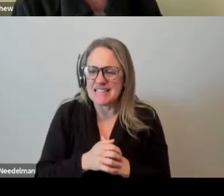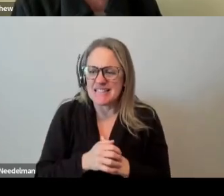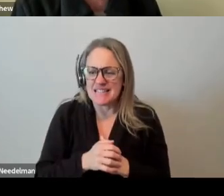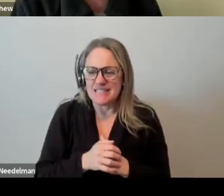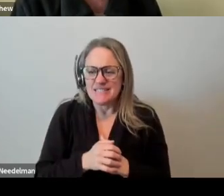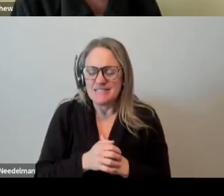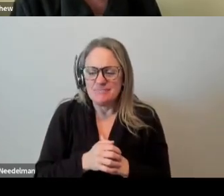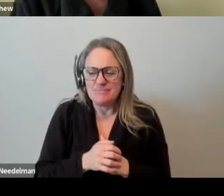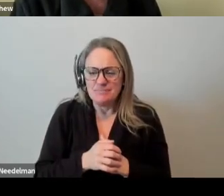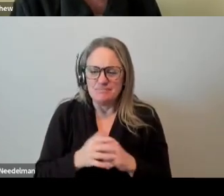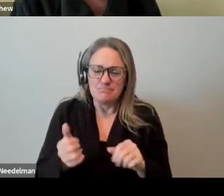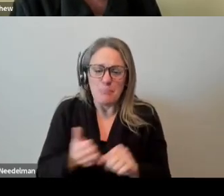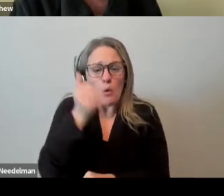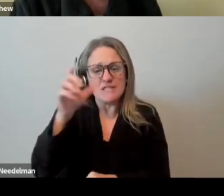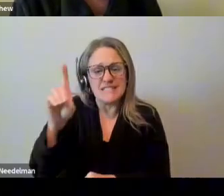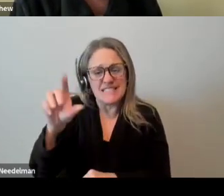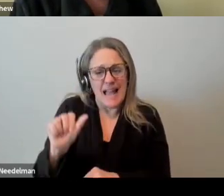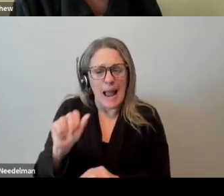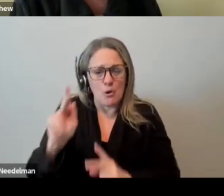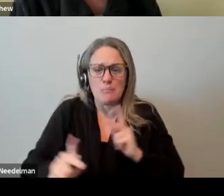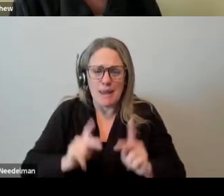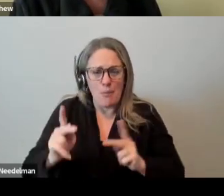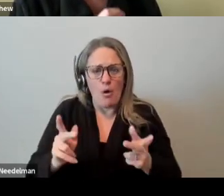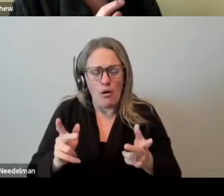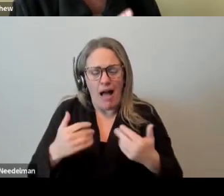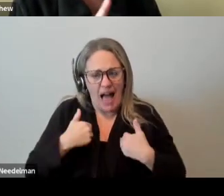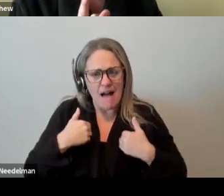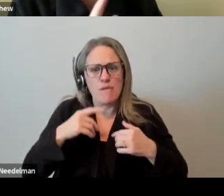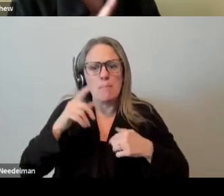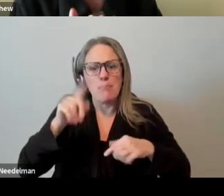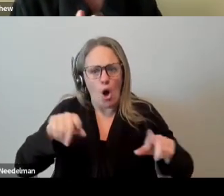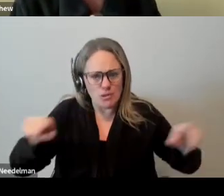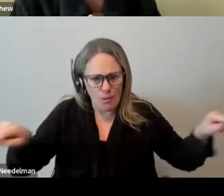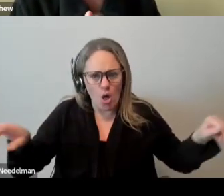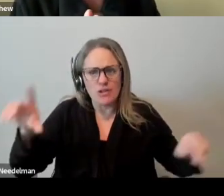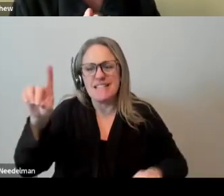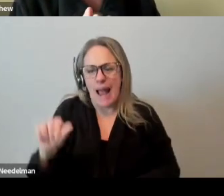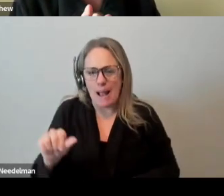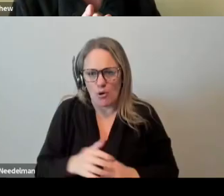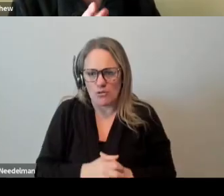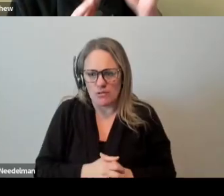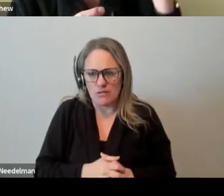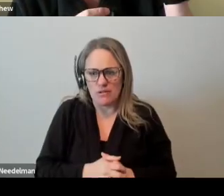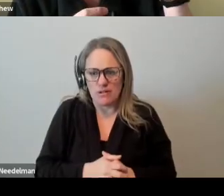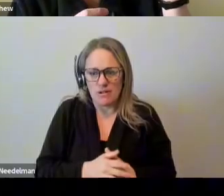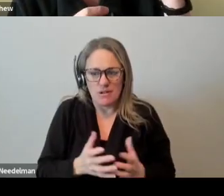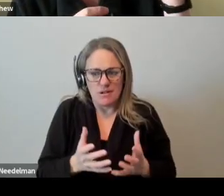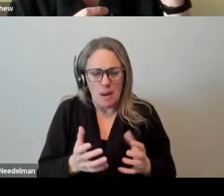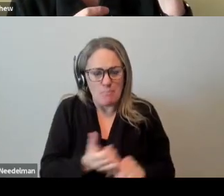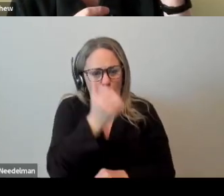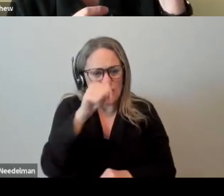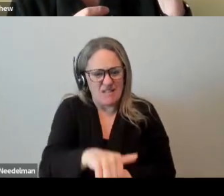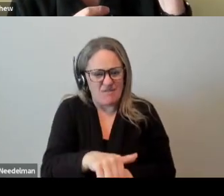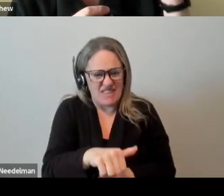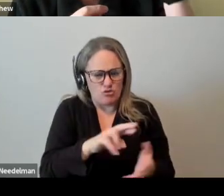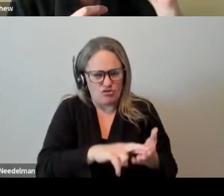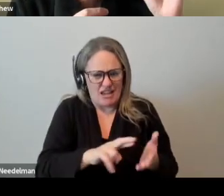but most disabled people are multiply disabled. And most of this research is about a very narrow set - even